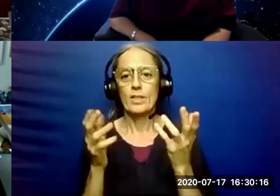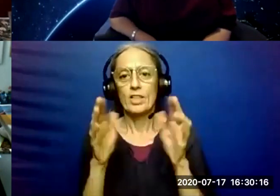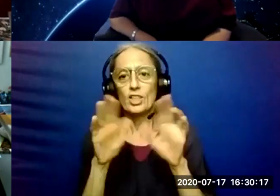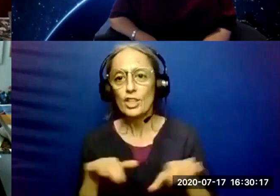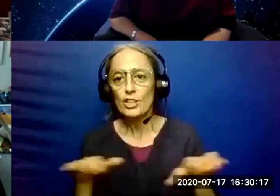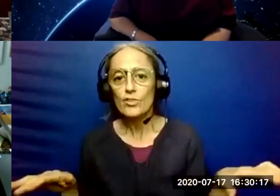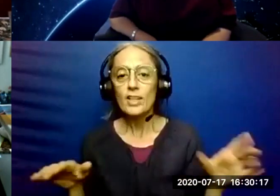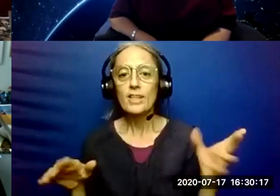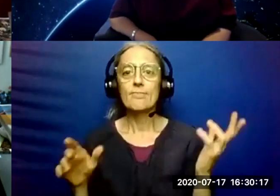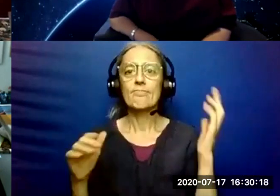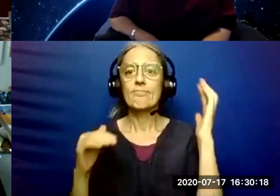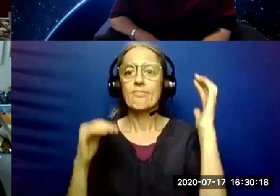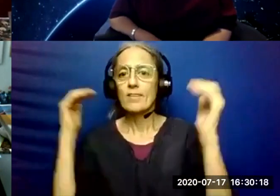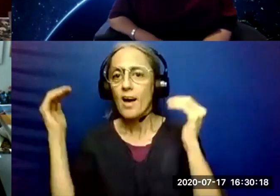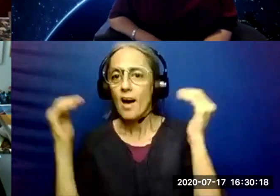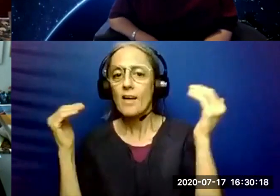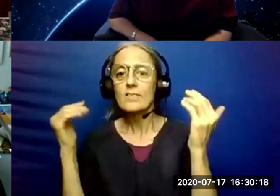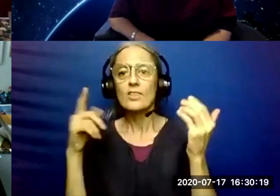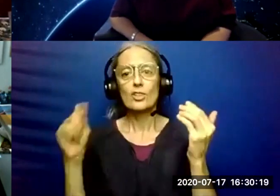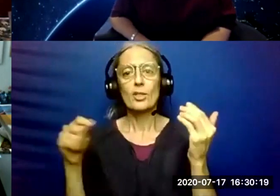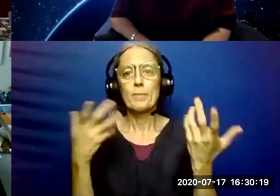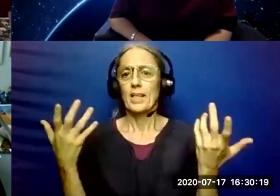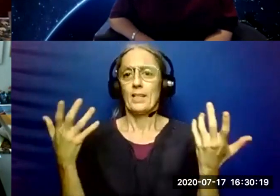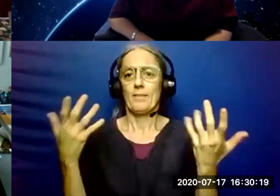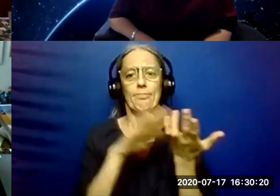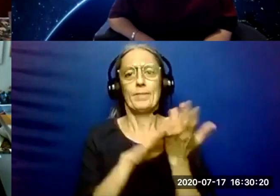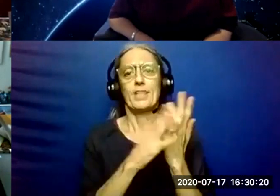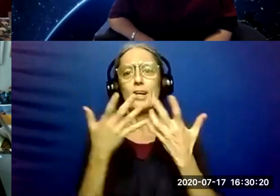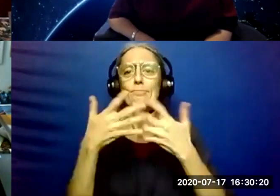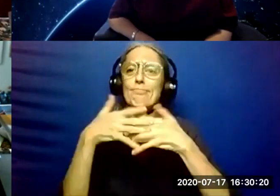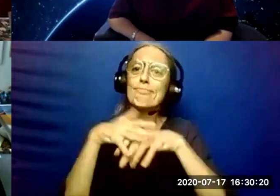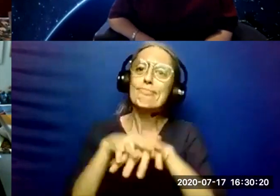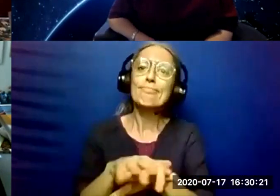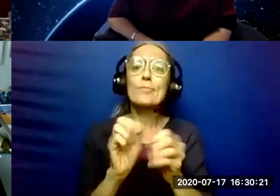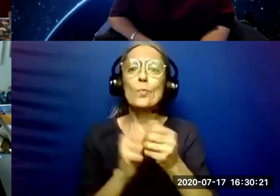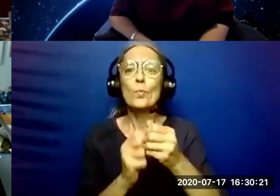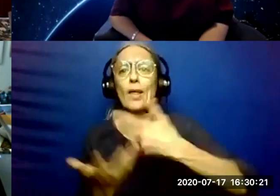in society using whatever technology they need